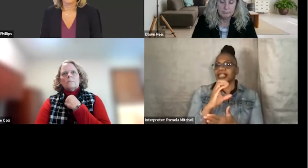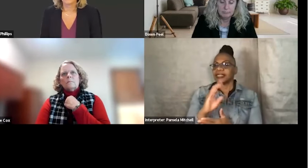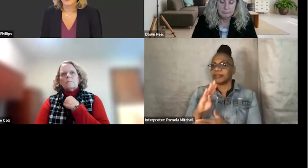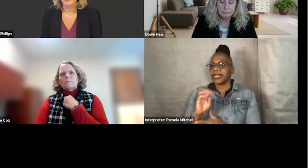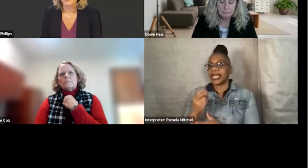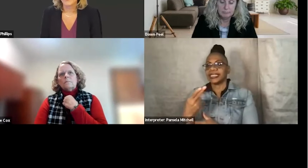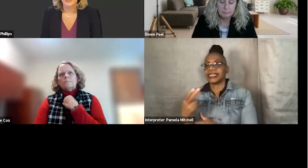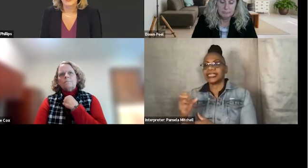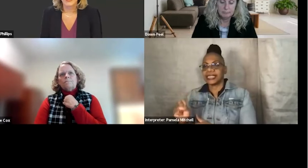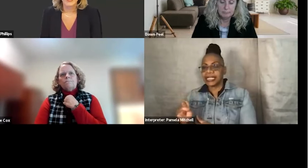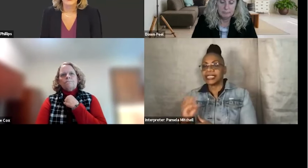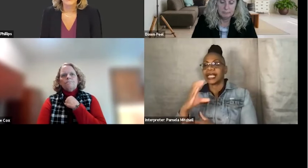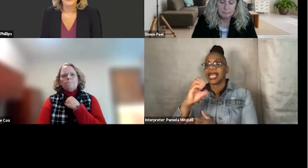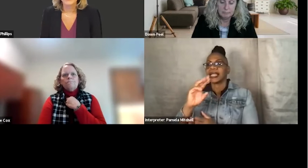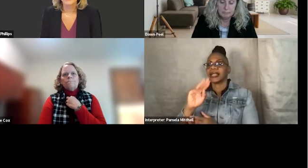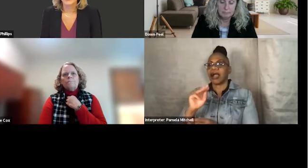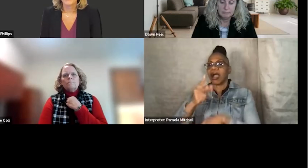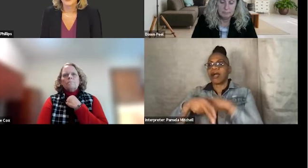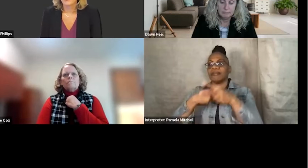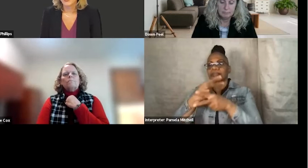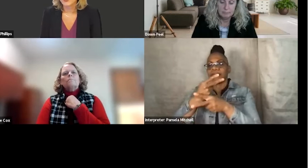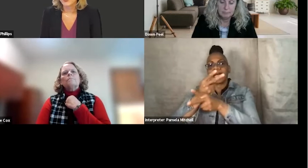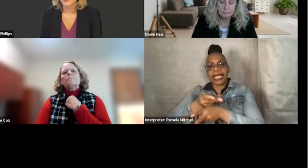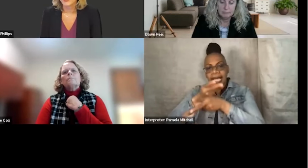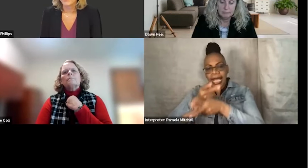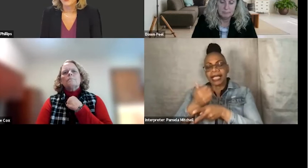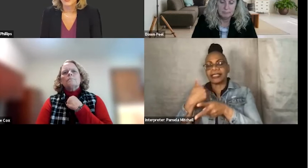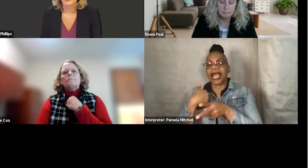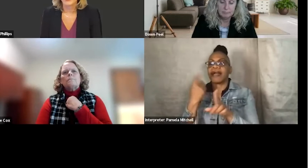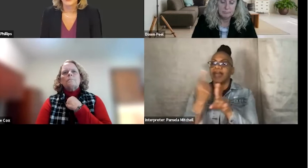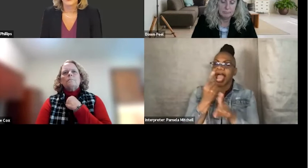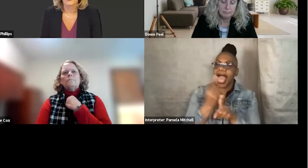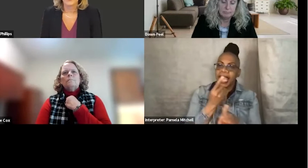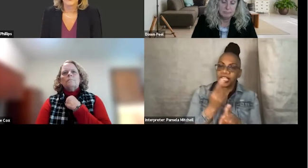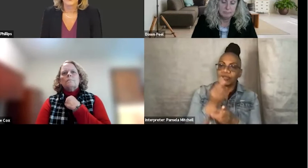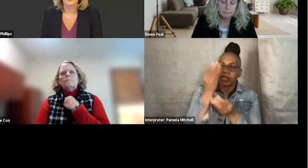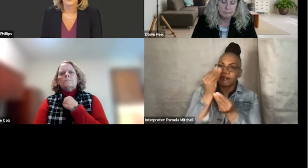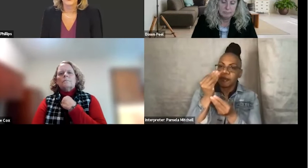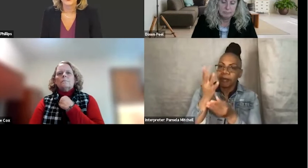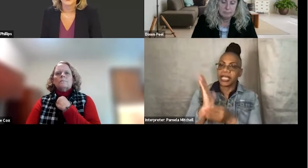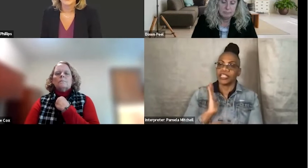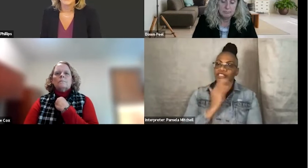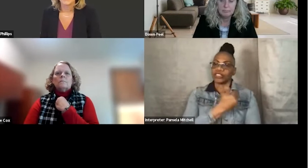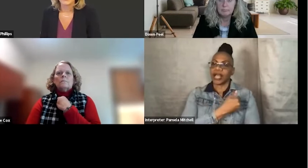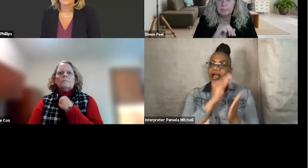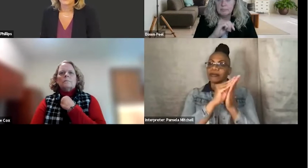in order to have accurate aggregation of our data and of our measurable goals.